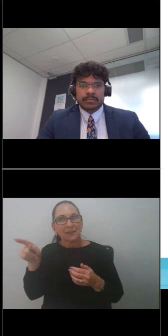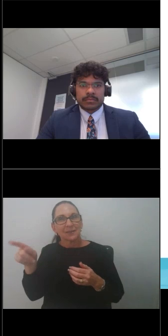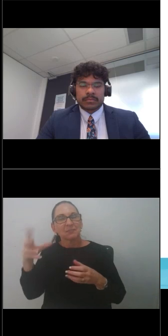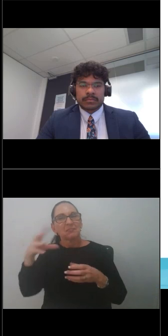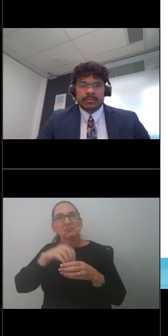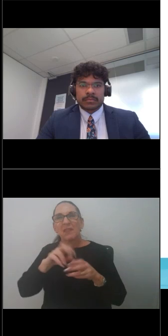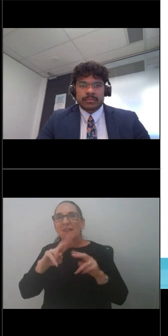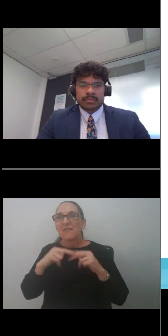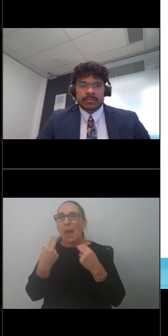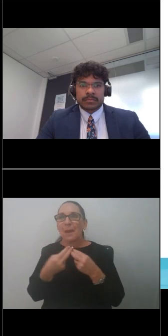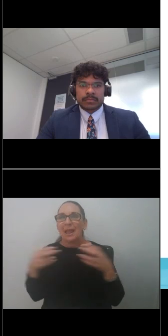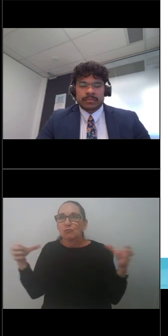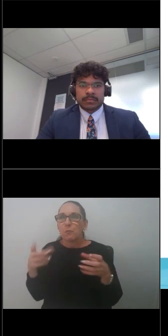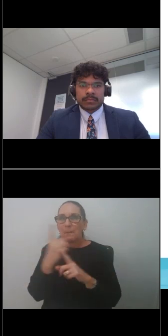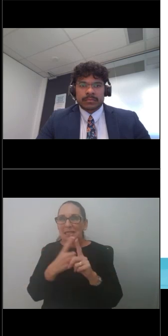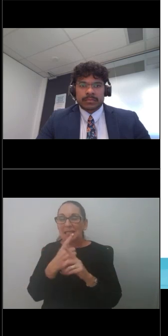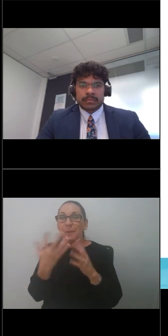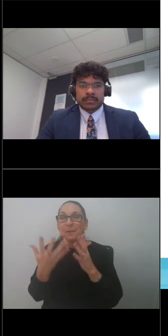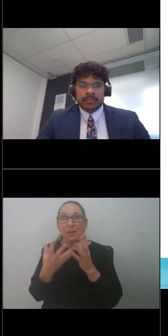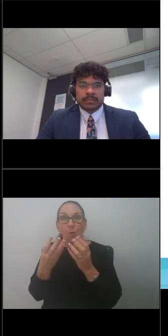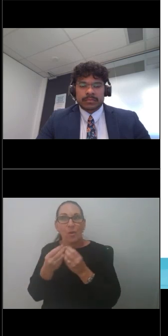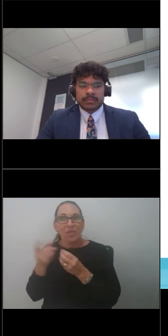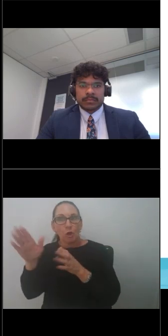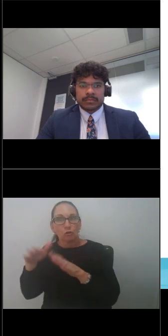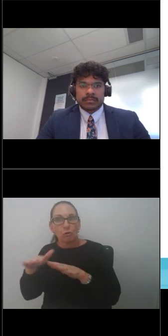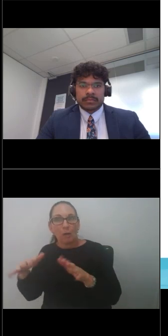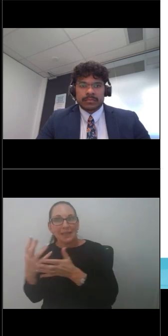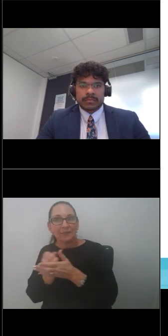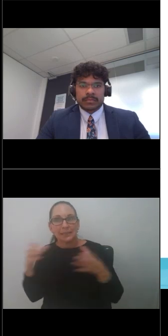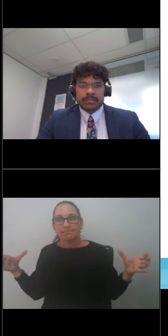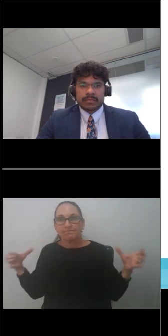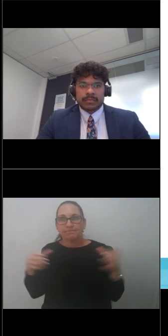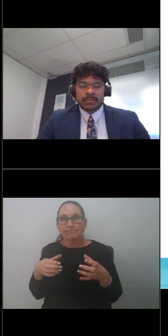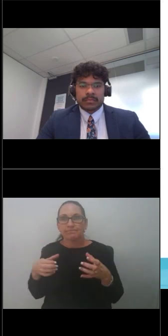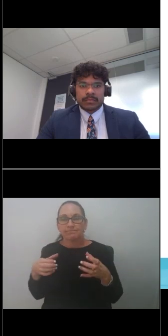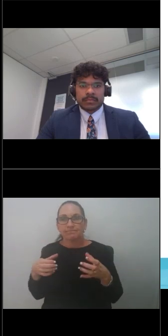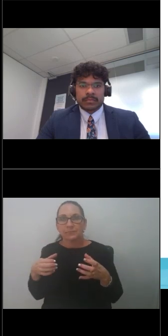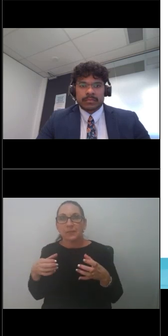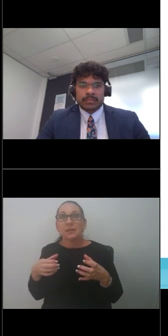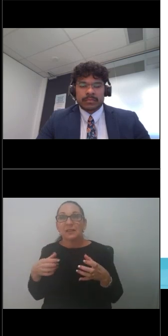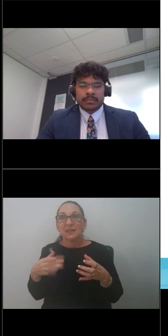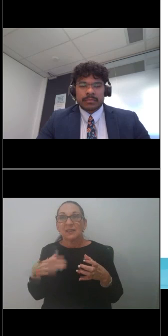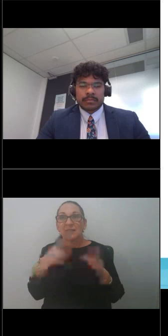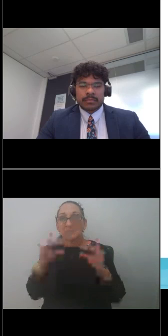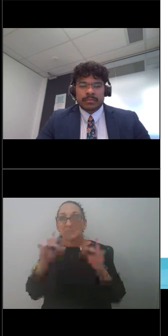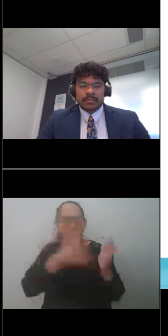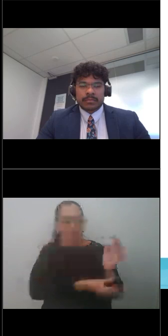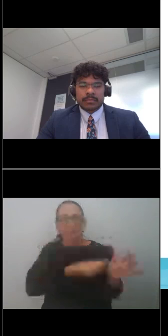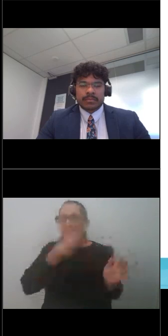that happens with child safety um and I would get the stickers out for the young person and they